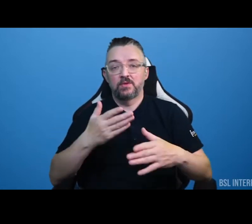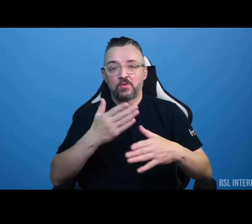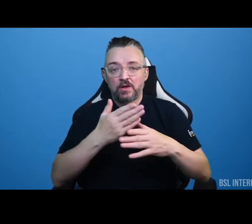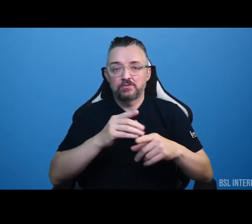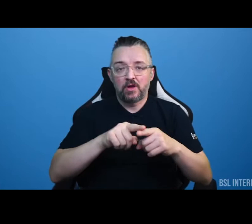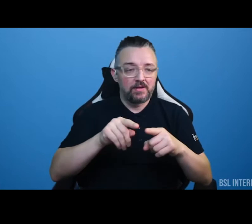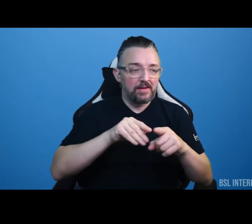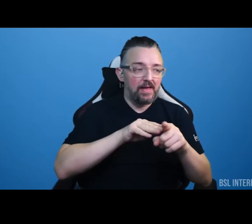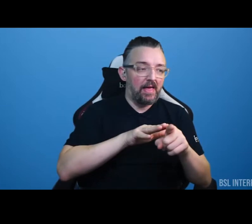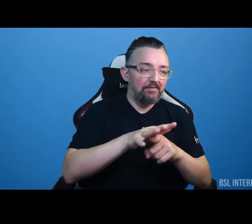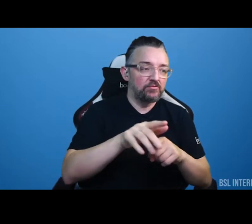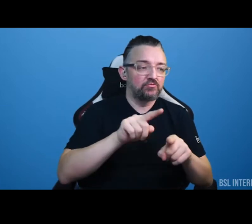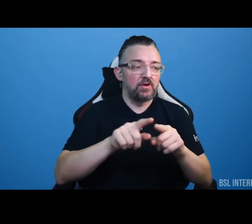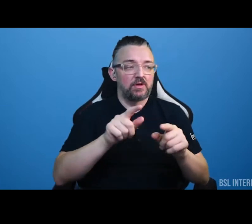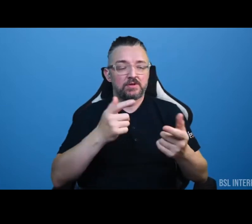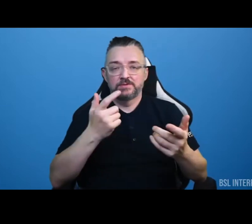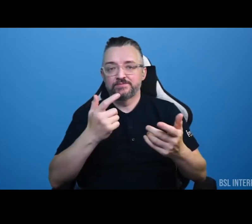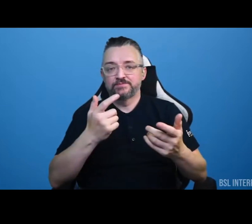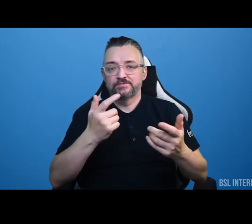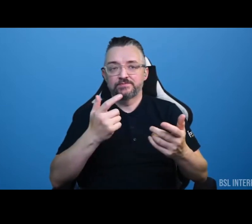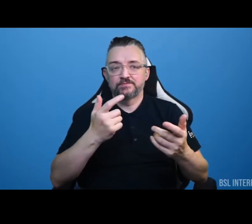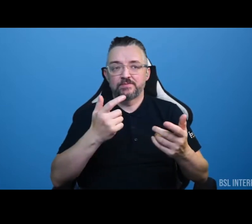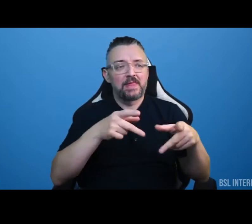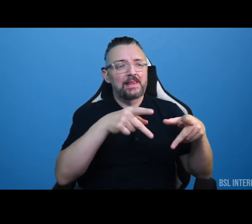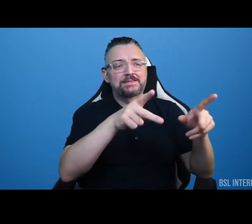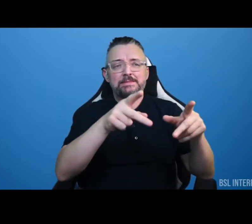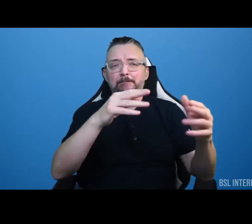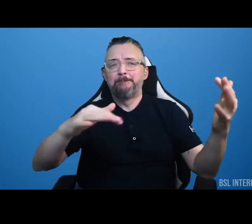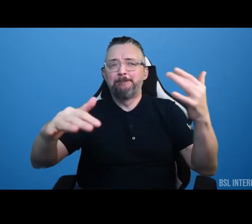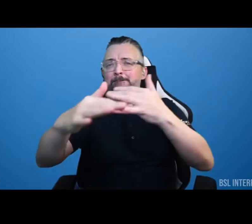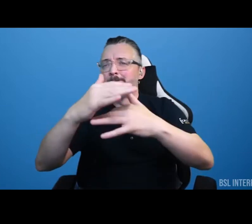and change the systems which have reduced,